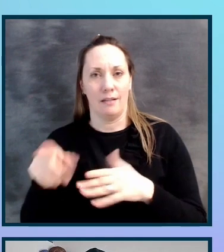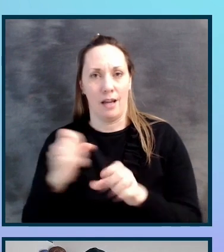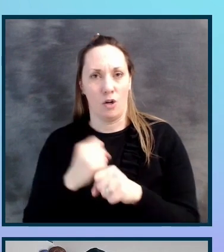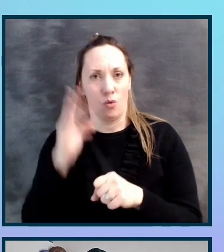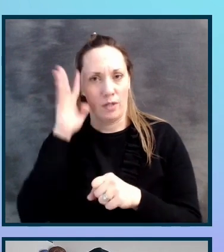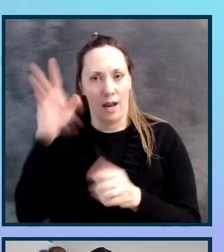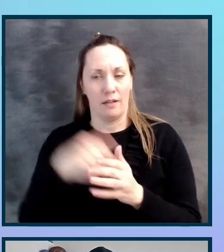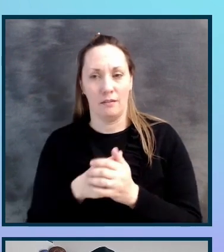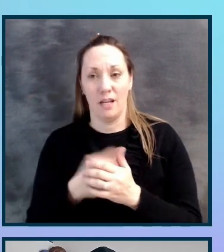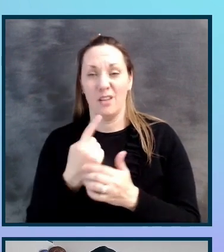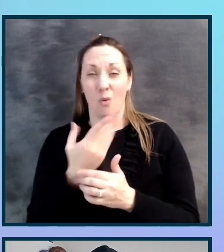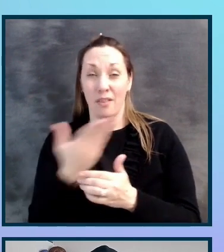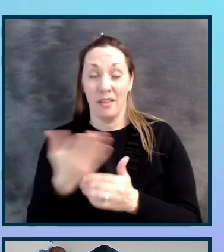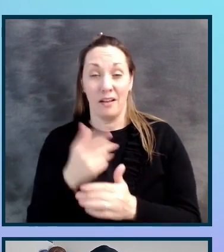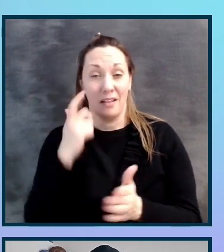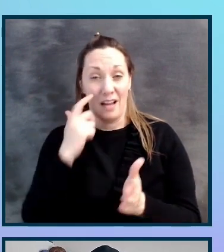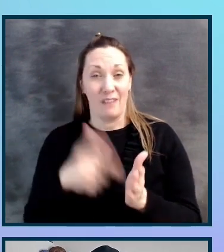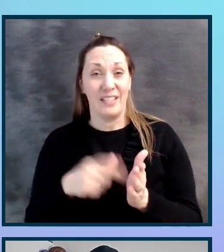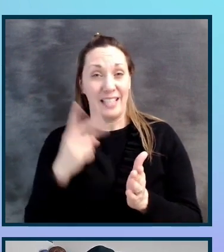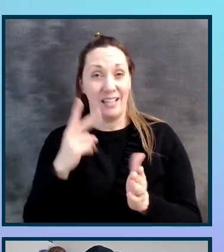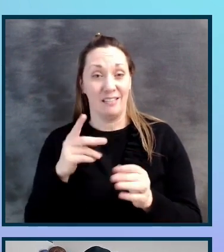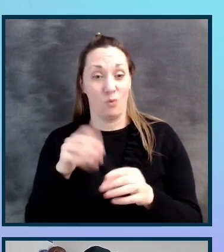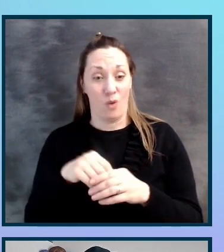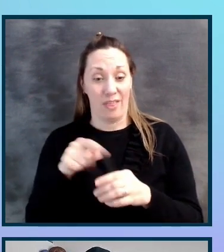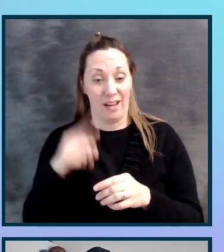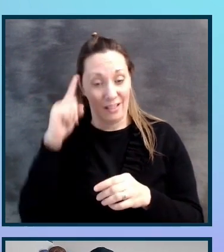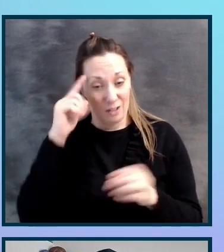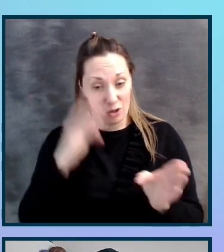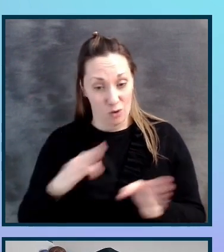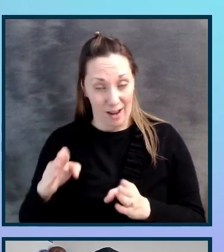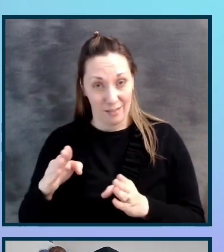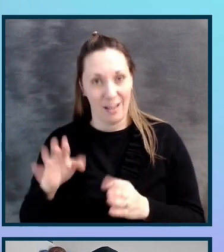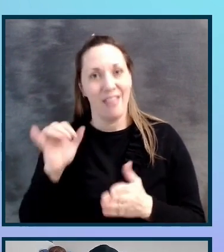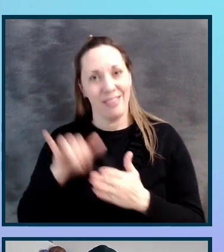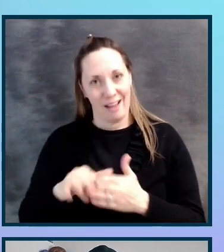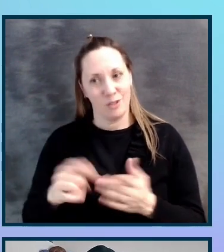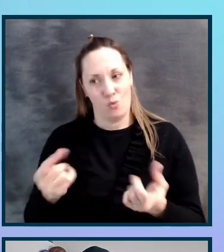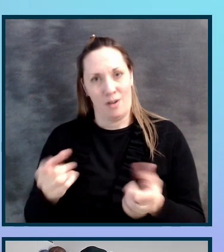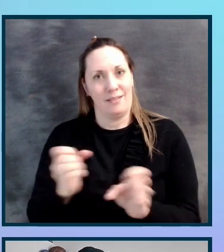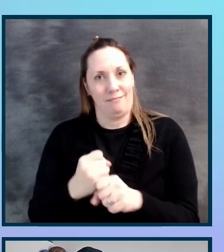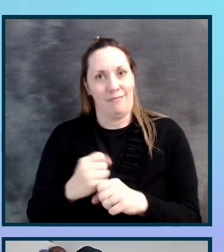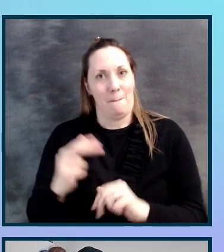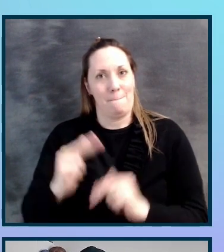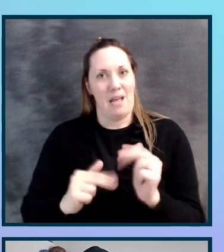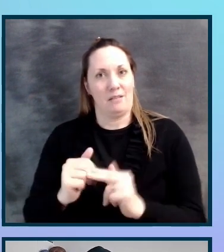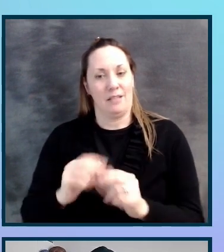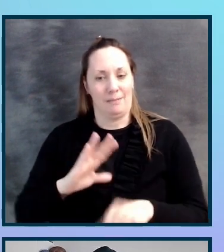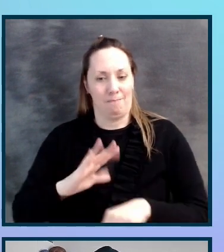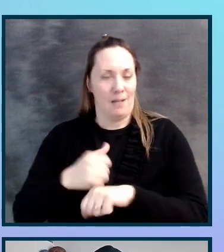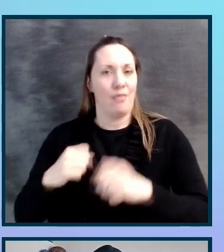And the one thing that I've seen with these strategies is it built that. It builds that foundation, that undercurrent we talk about